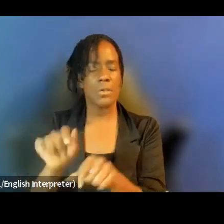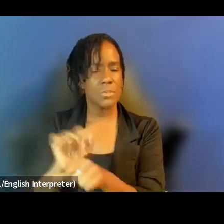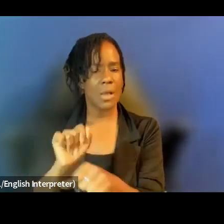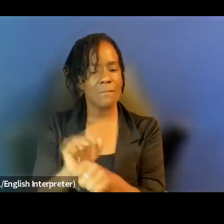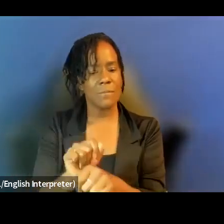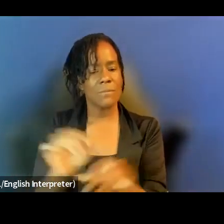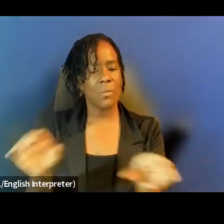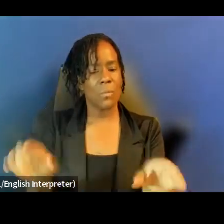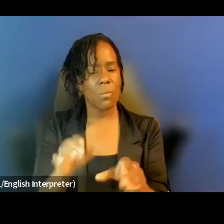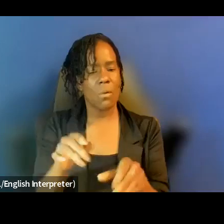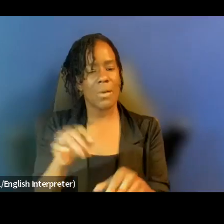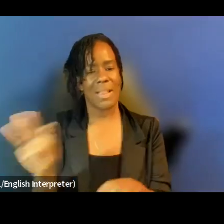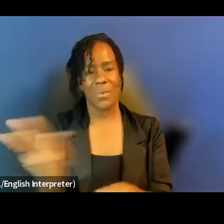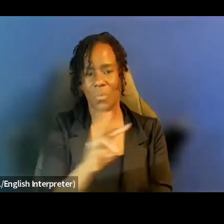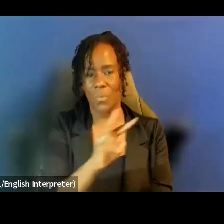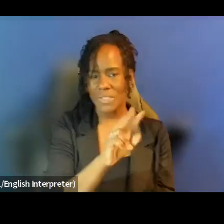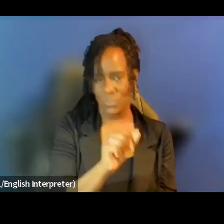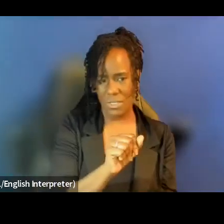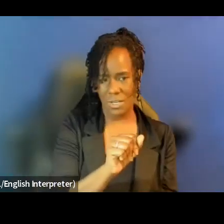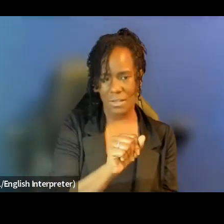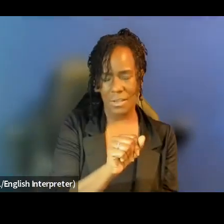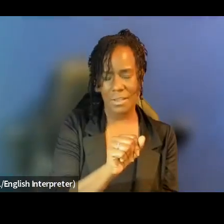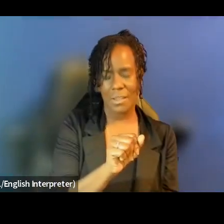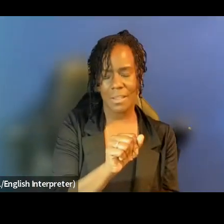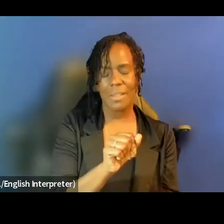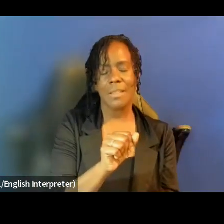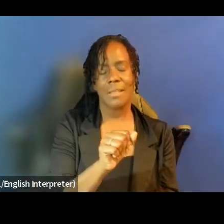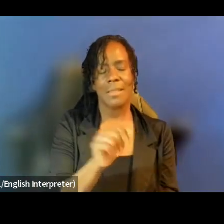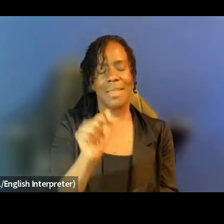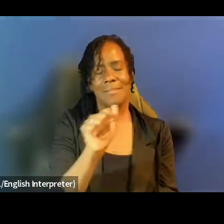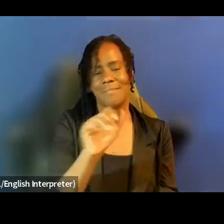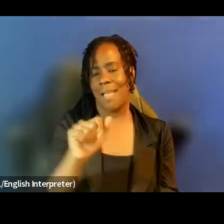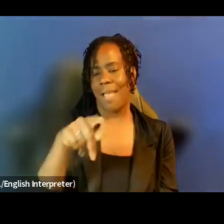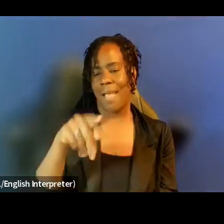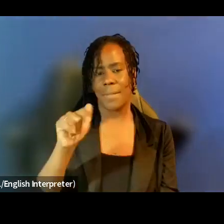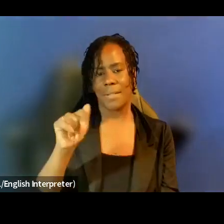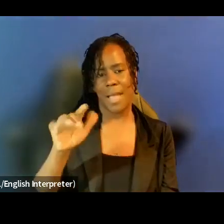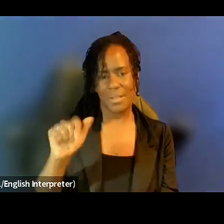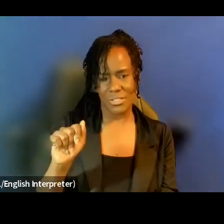technology. So whether that work has been in our public I do a